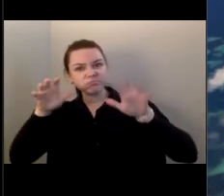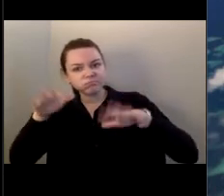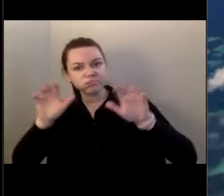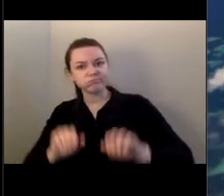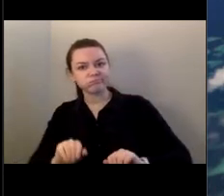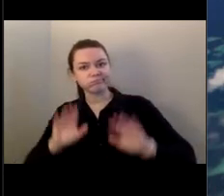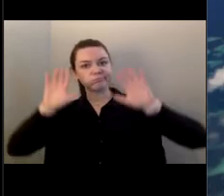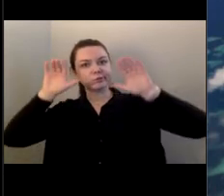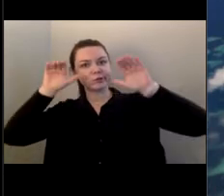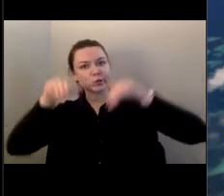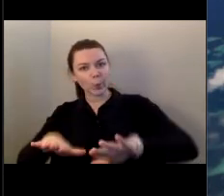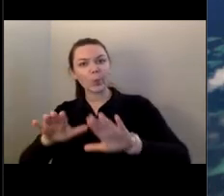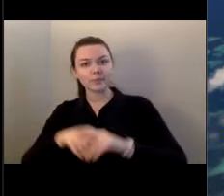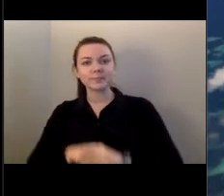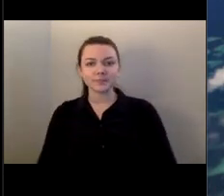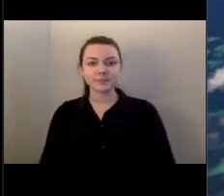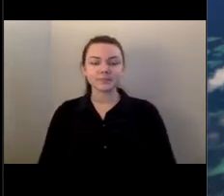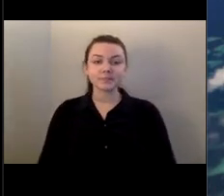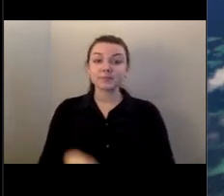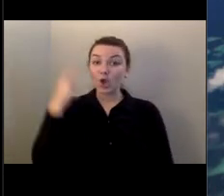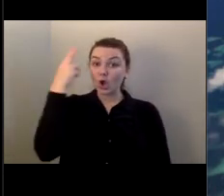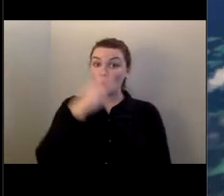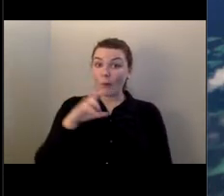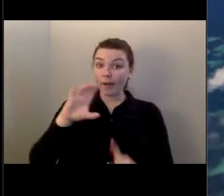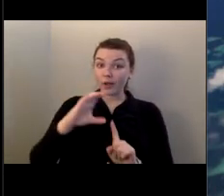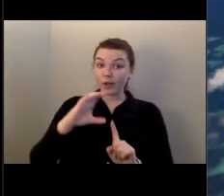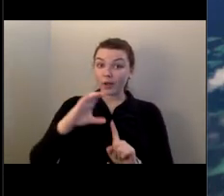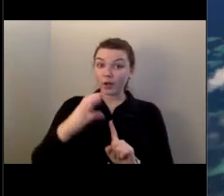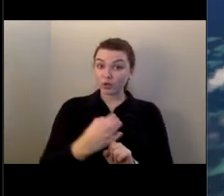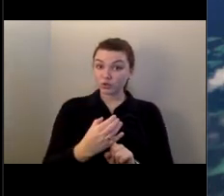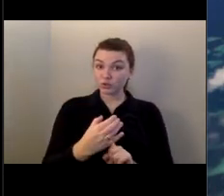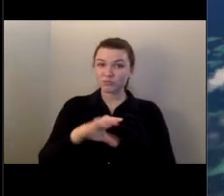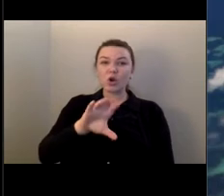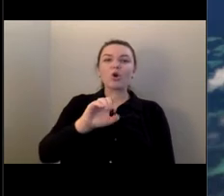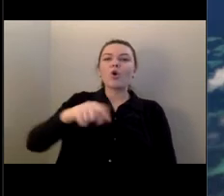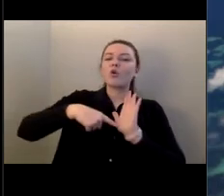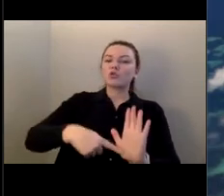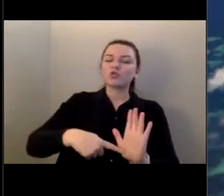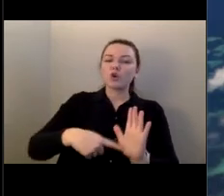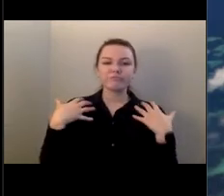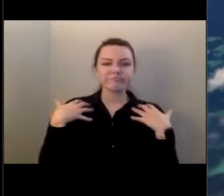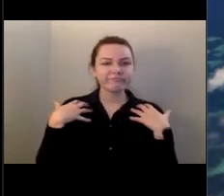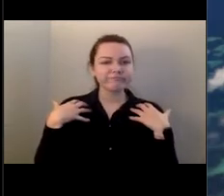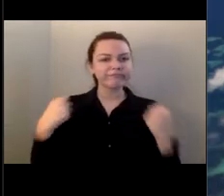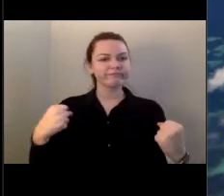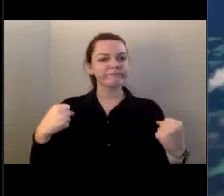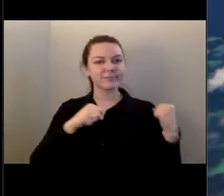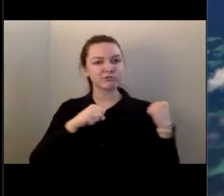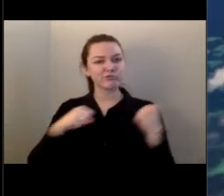coral is a symbol of resiliency and strength in the face of adversity.